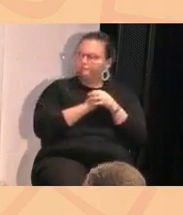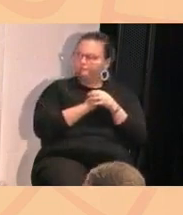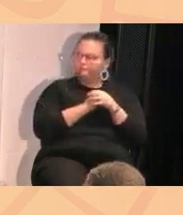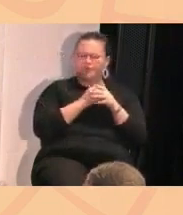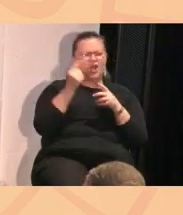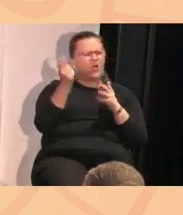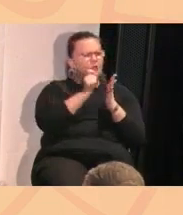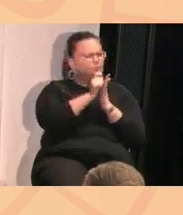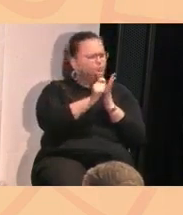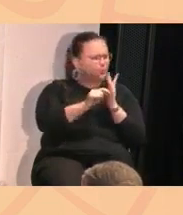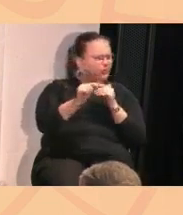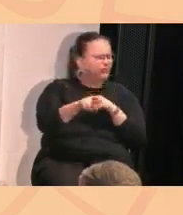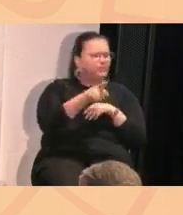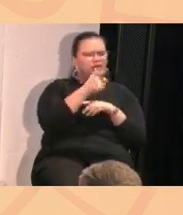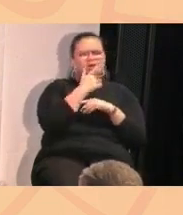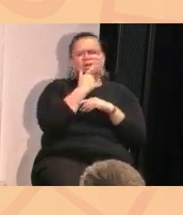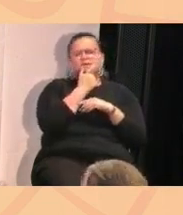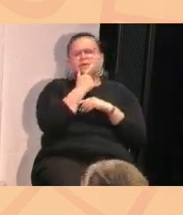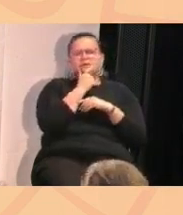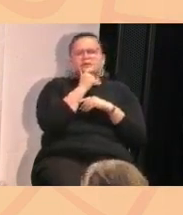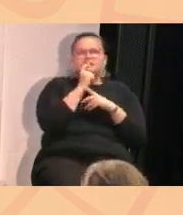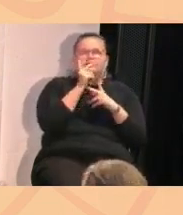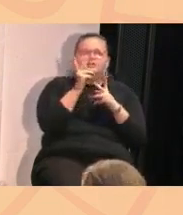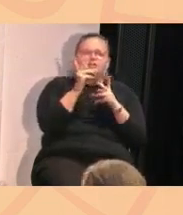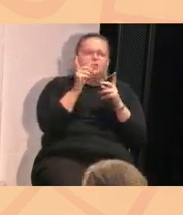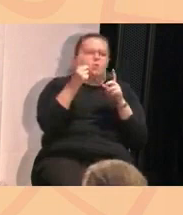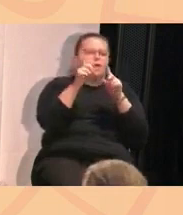And that particular text work, terrible things are revealed,